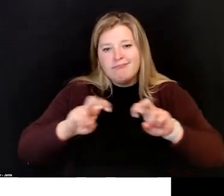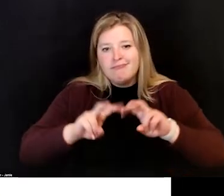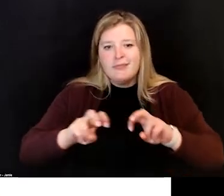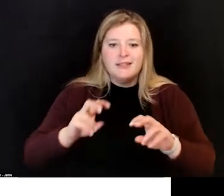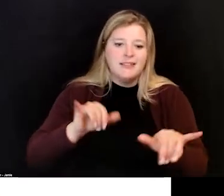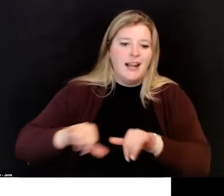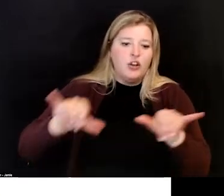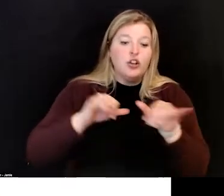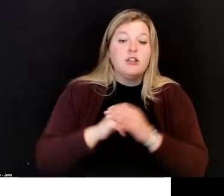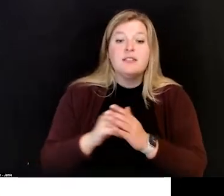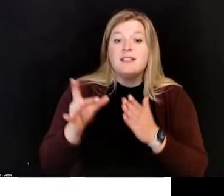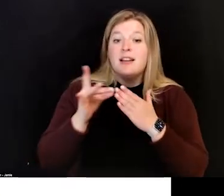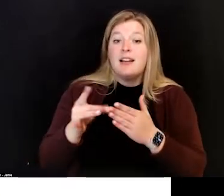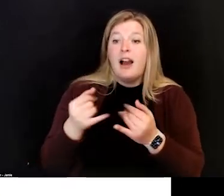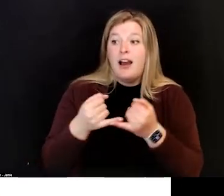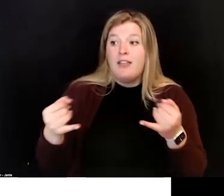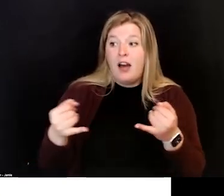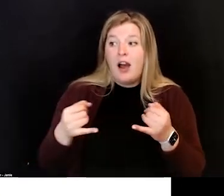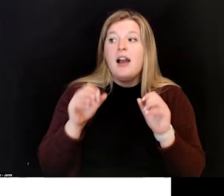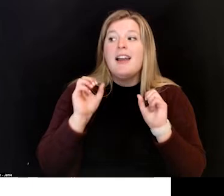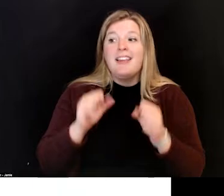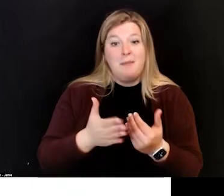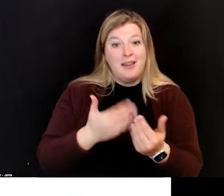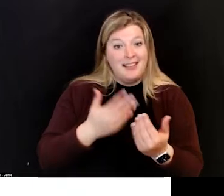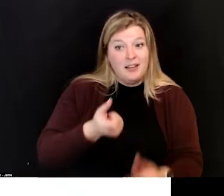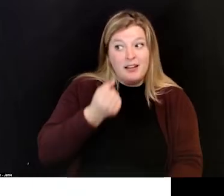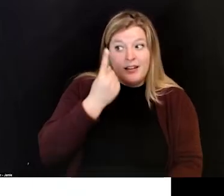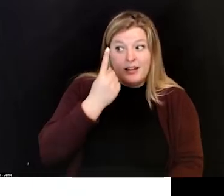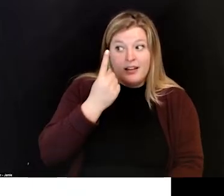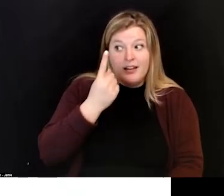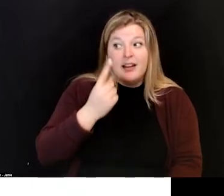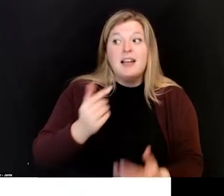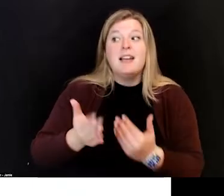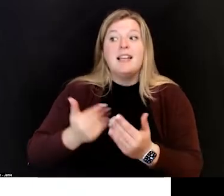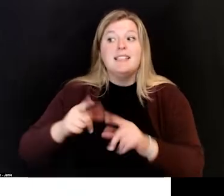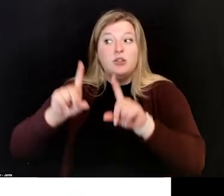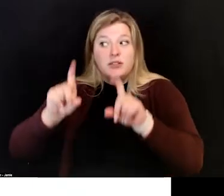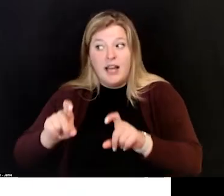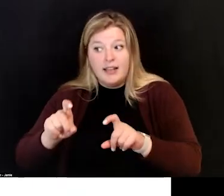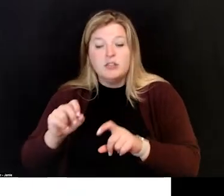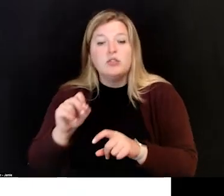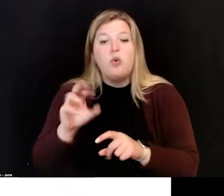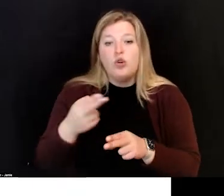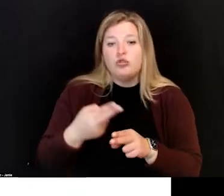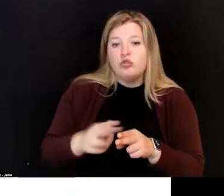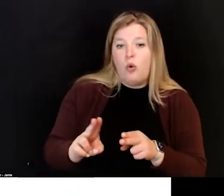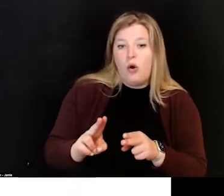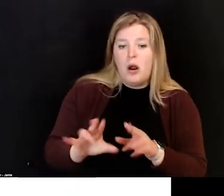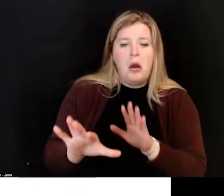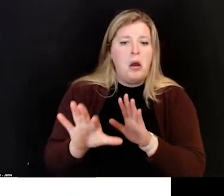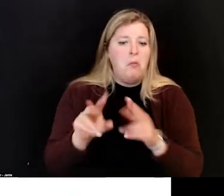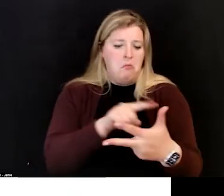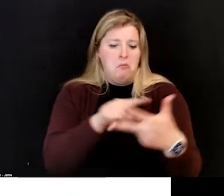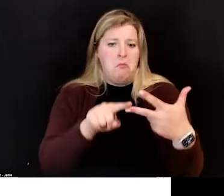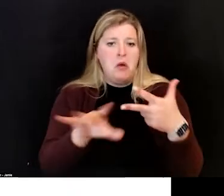"A guideline can be easy to understand, it can be easy to test, or short. Pick any two." And so this is something that we struggle with.